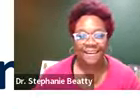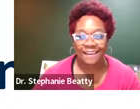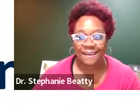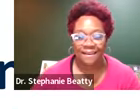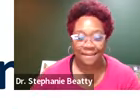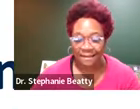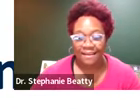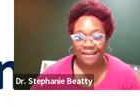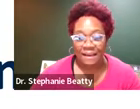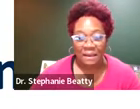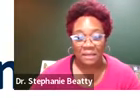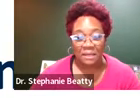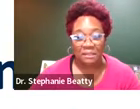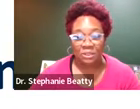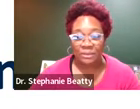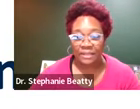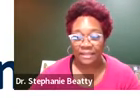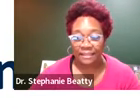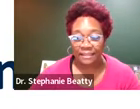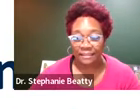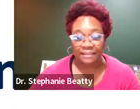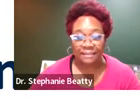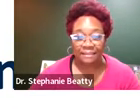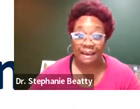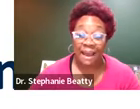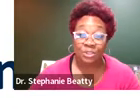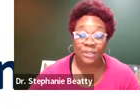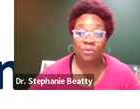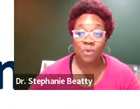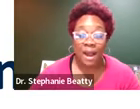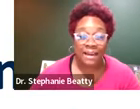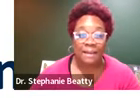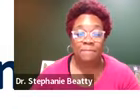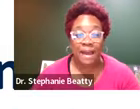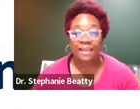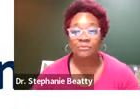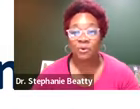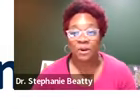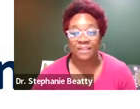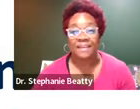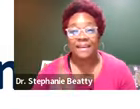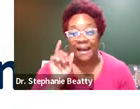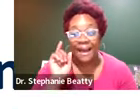Ah, and the answer is actually writing back and forth.